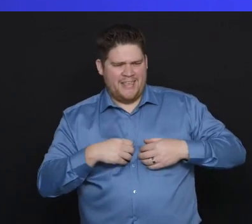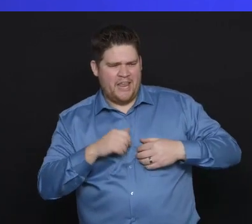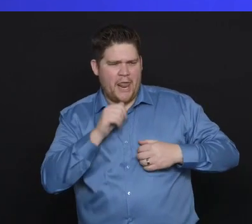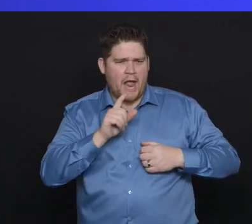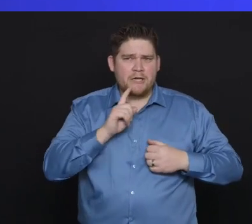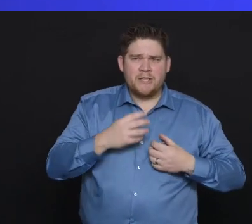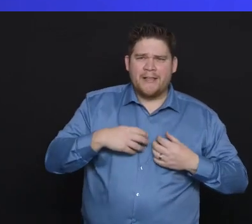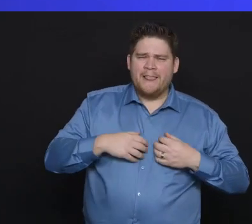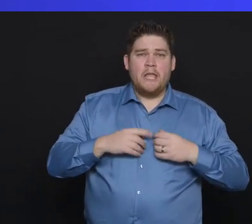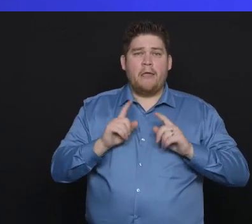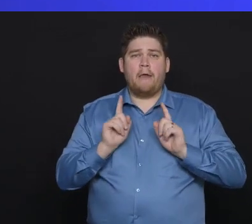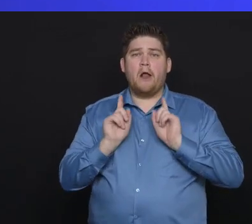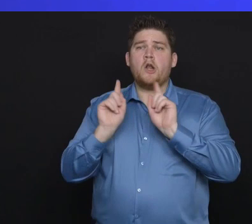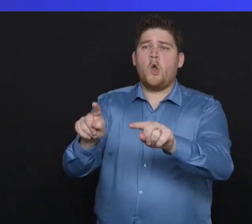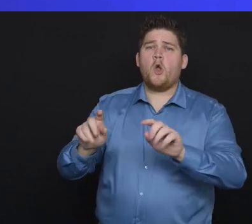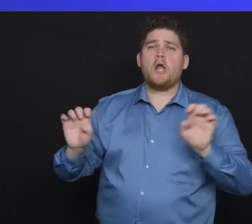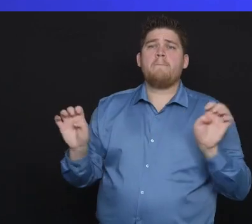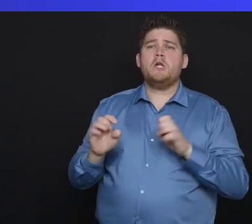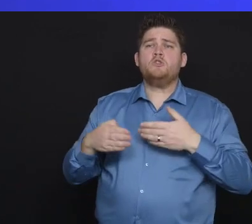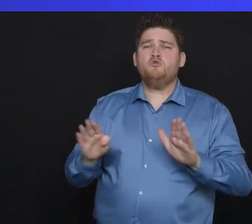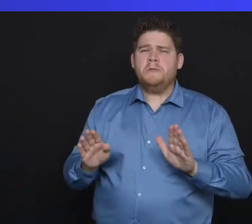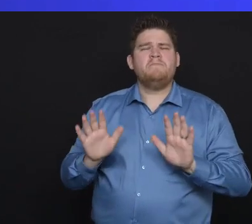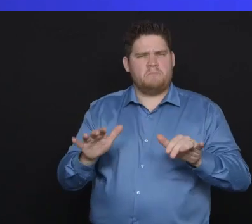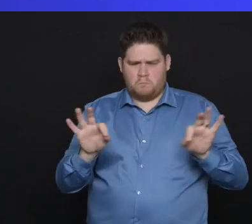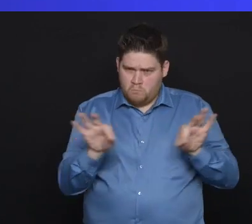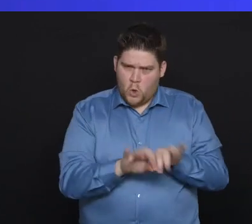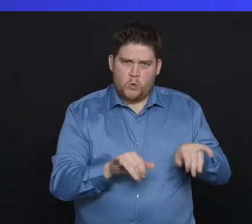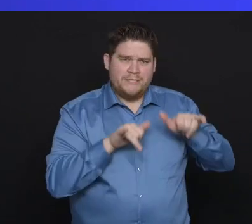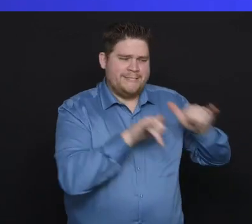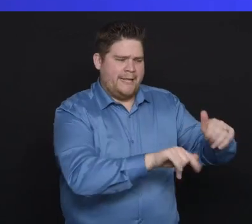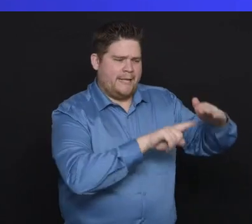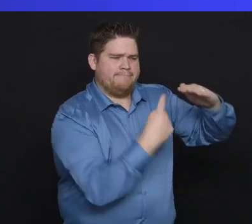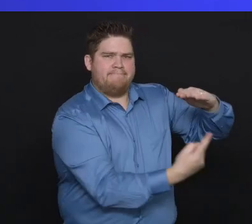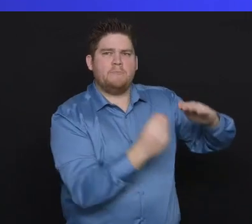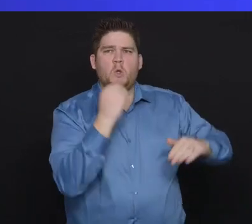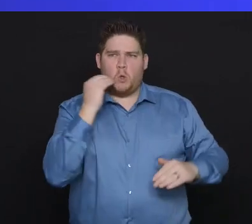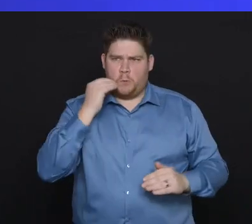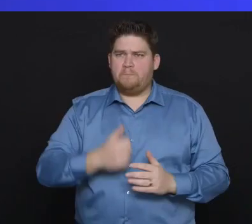We know that if you have a mild disease that can be managed at home, that is fine.